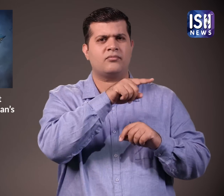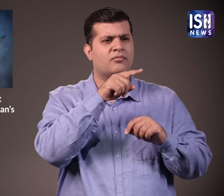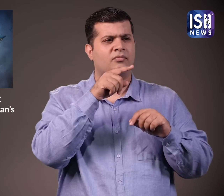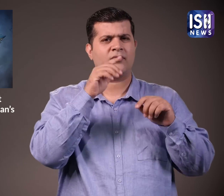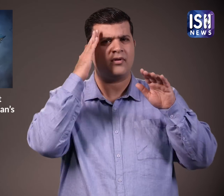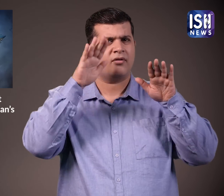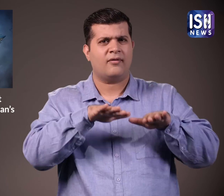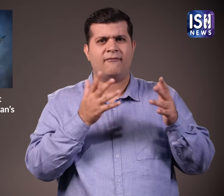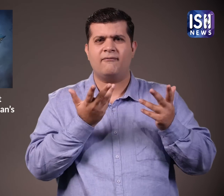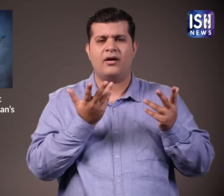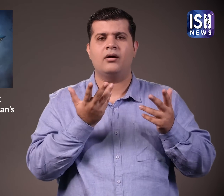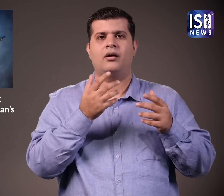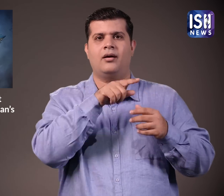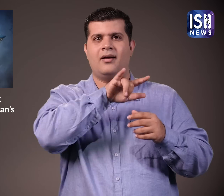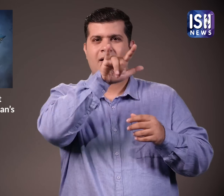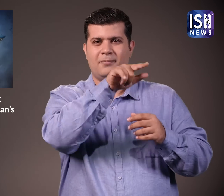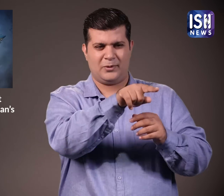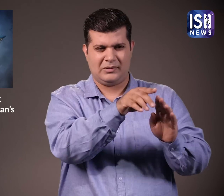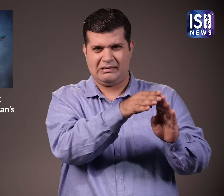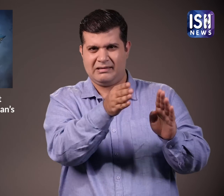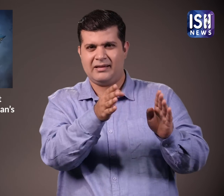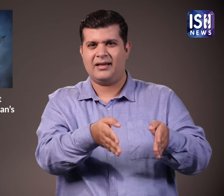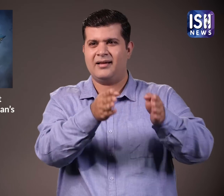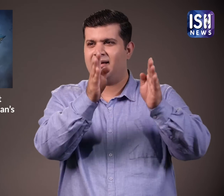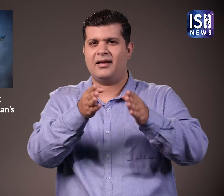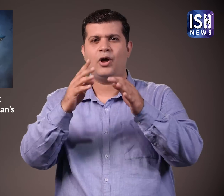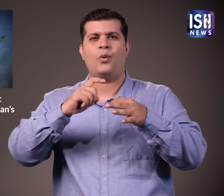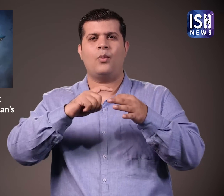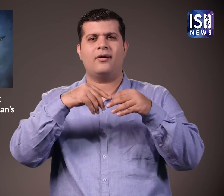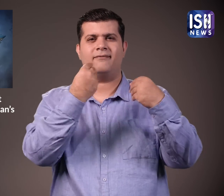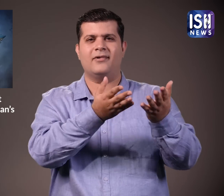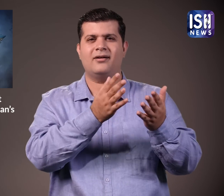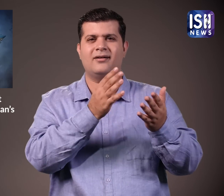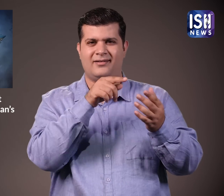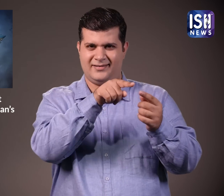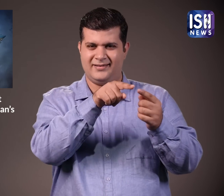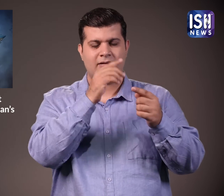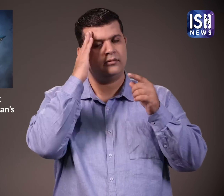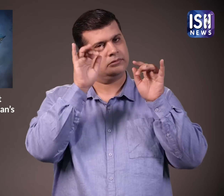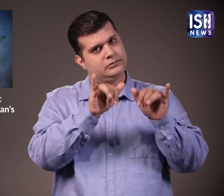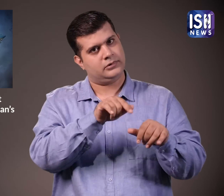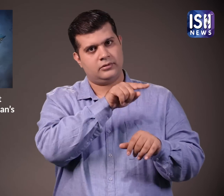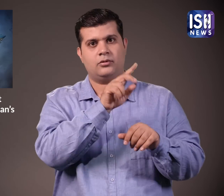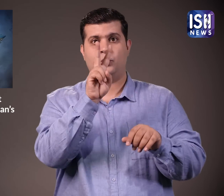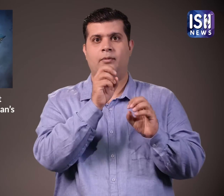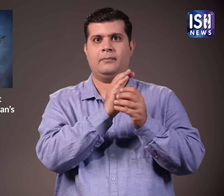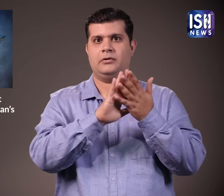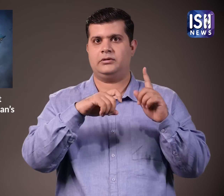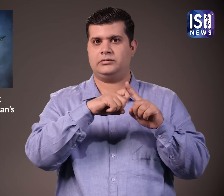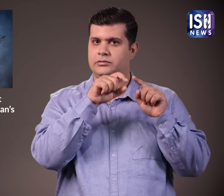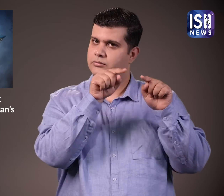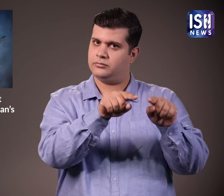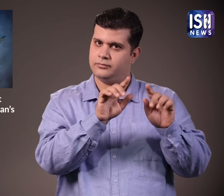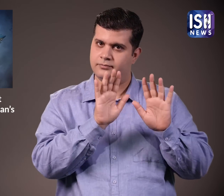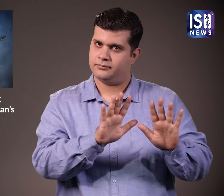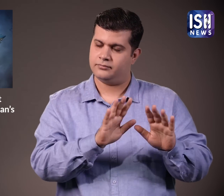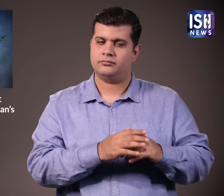They were living in a 2 BHK accommodation allotted by the ATC.